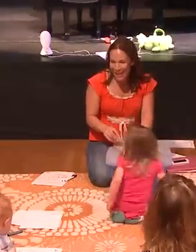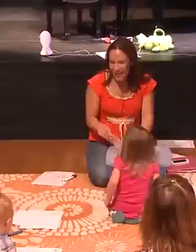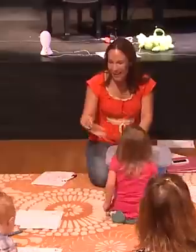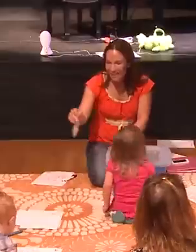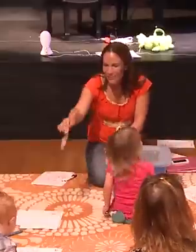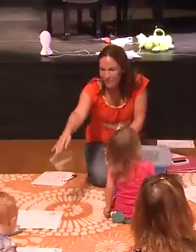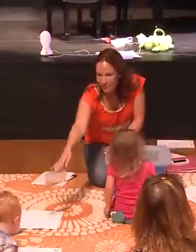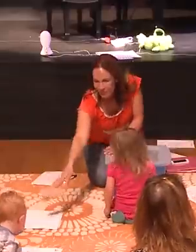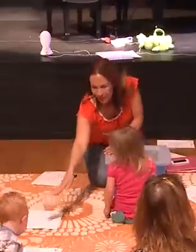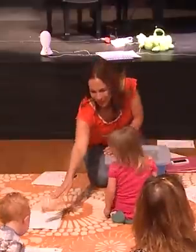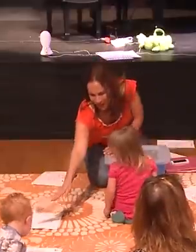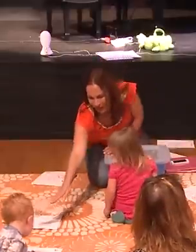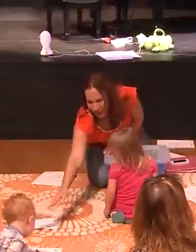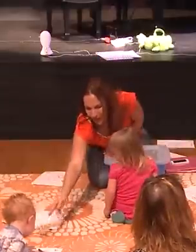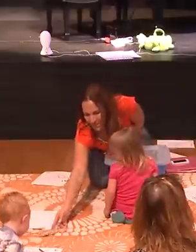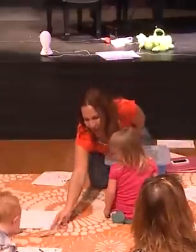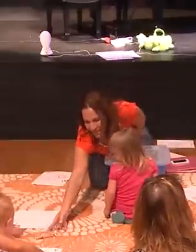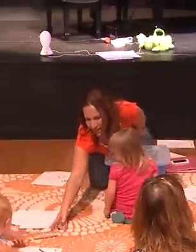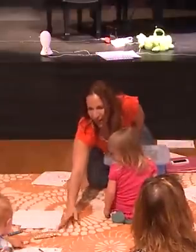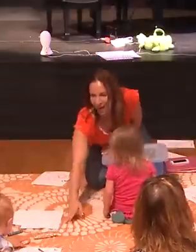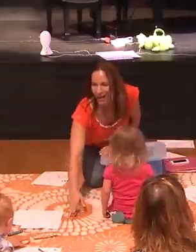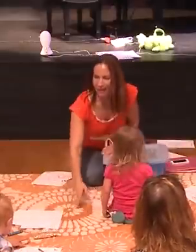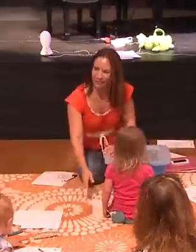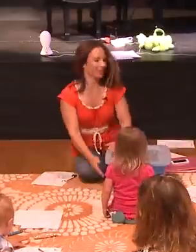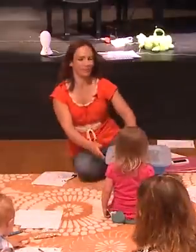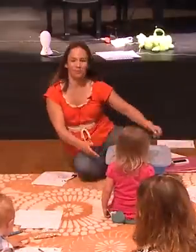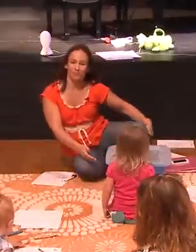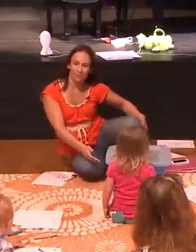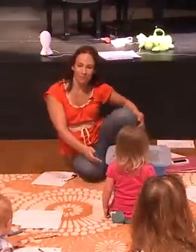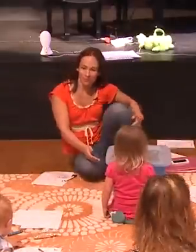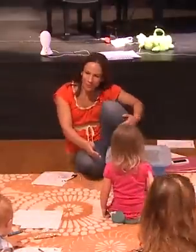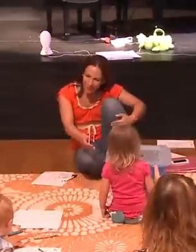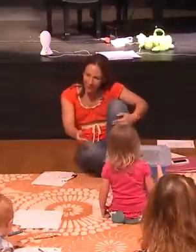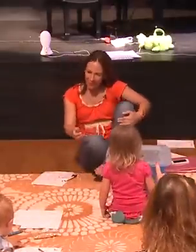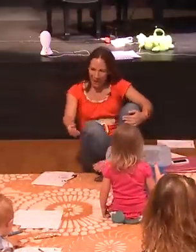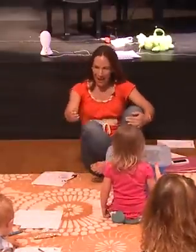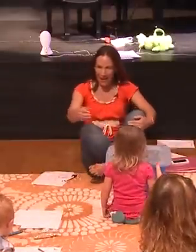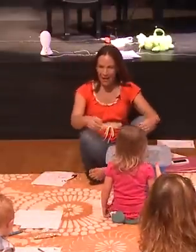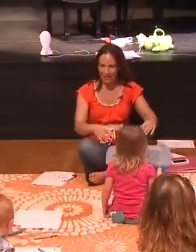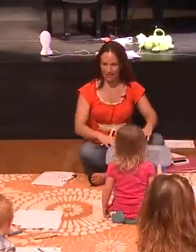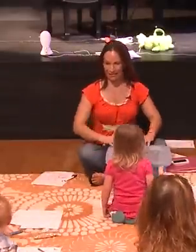How do you sign CEREAL? What's that? Cereal!